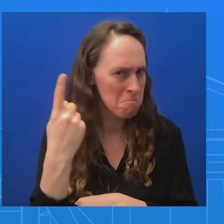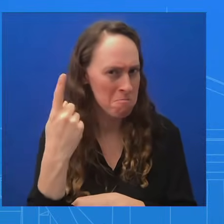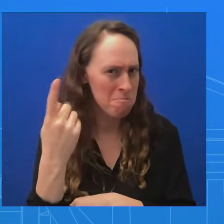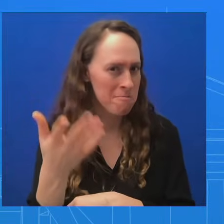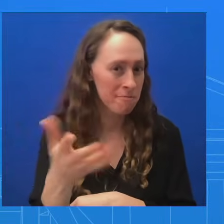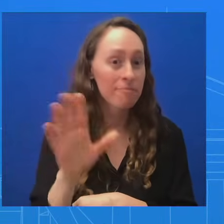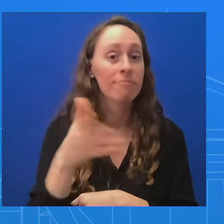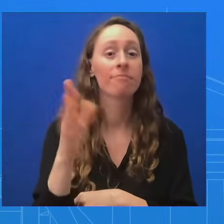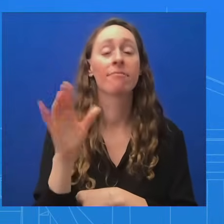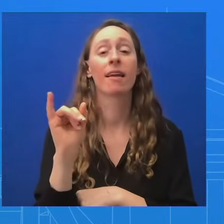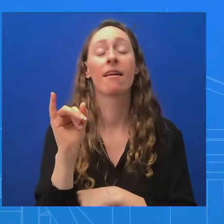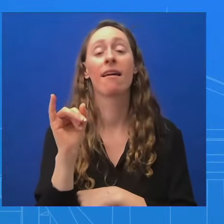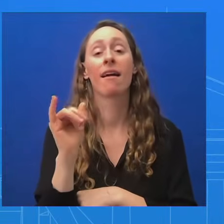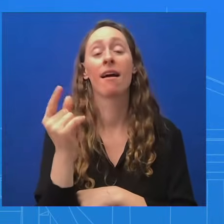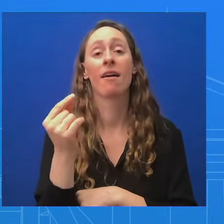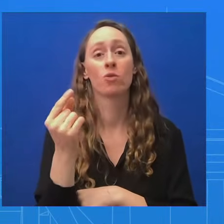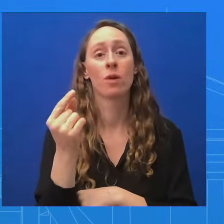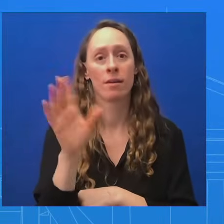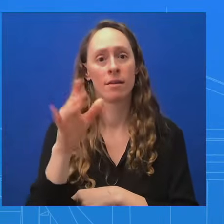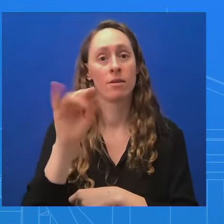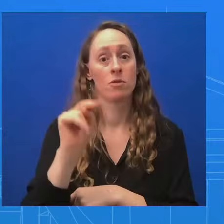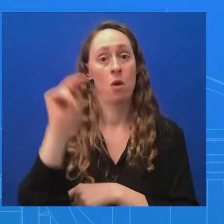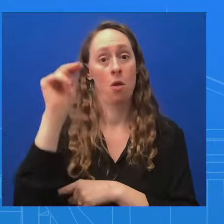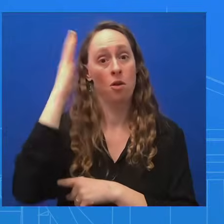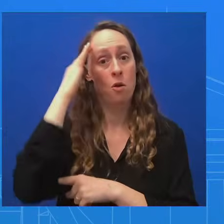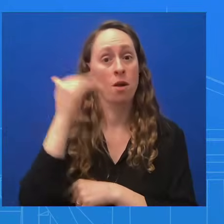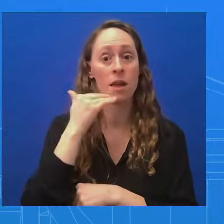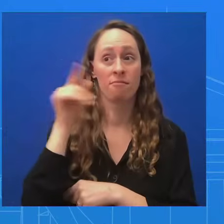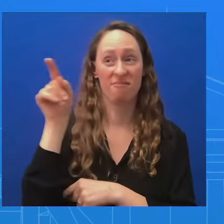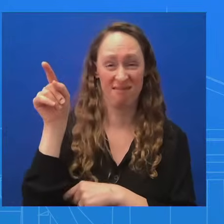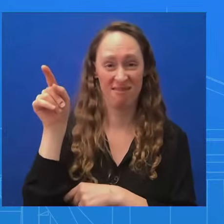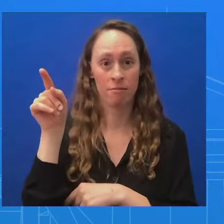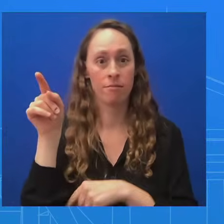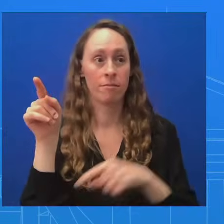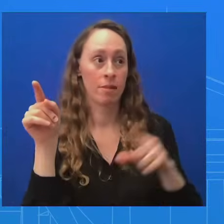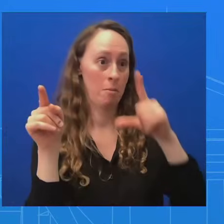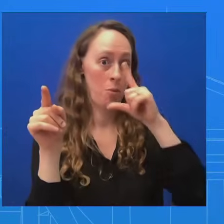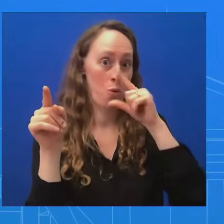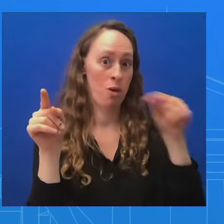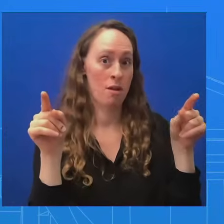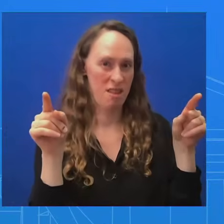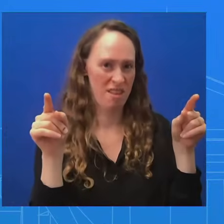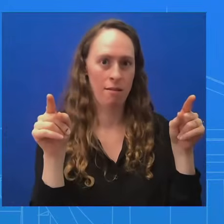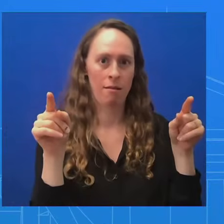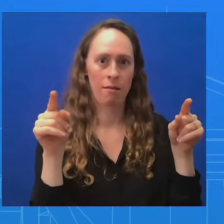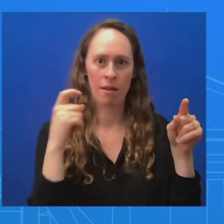What is your interpretation of this? And a follow-up.